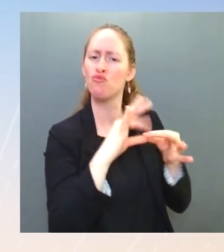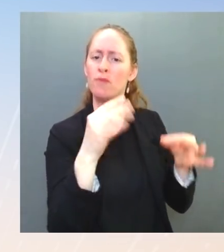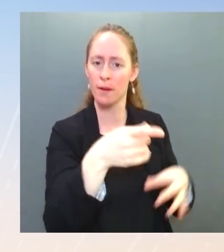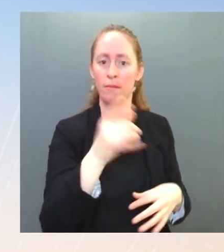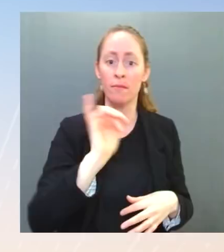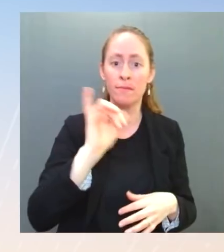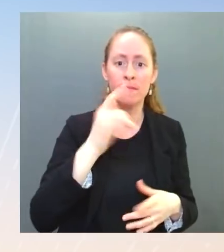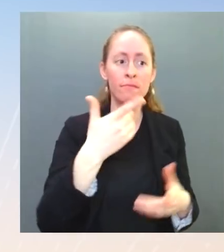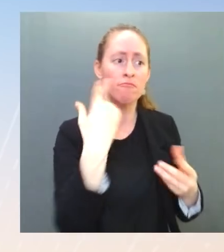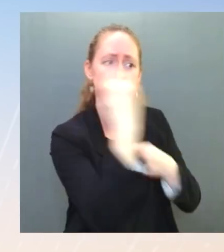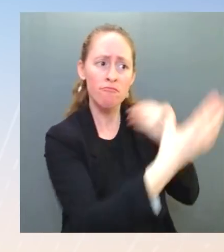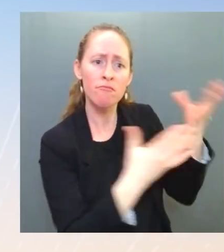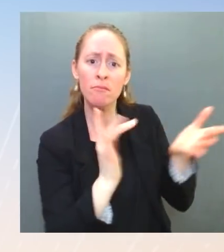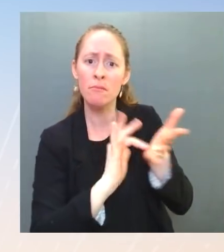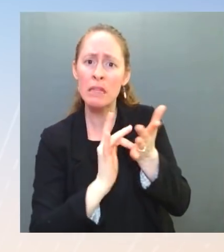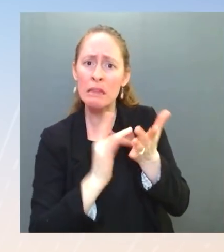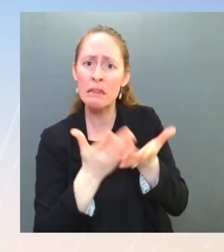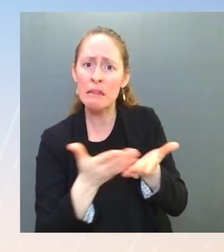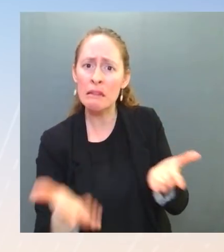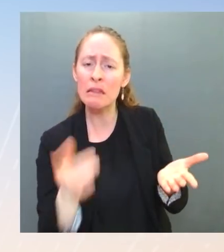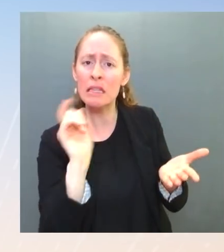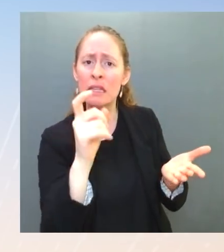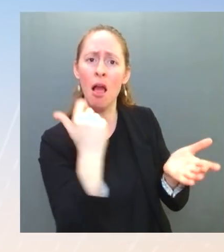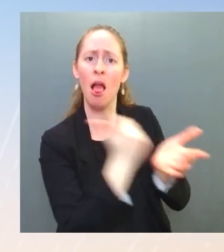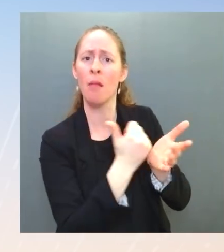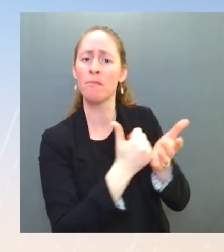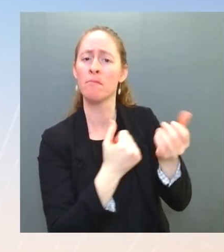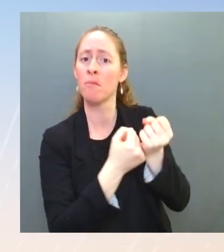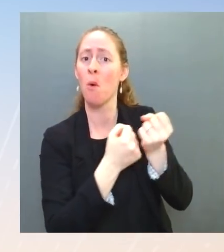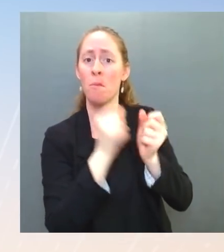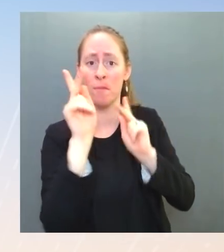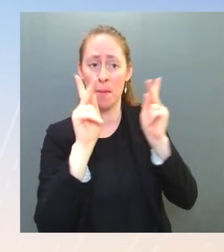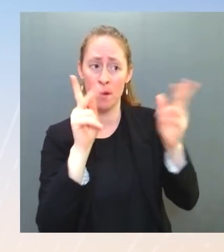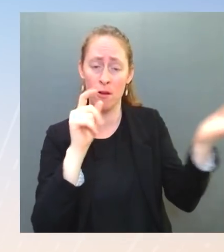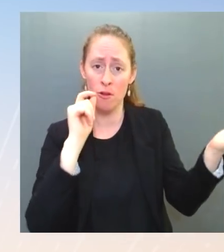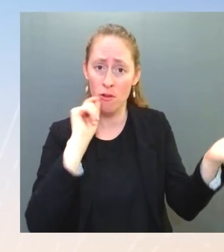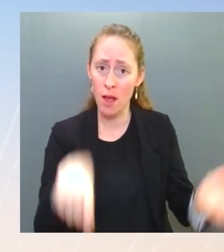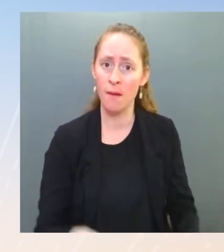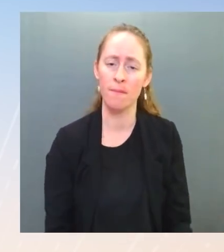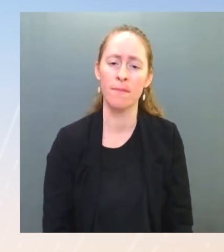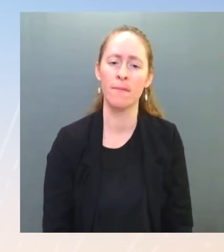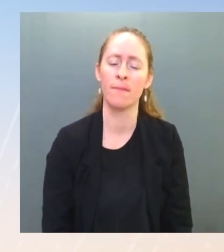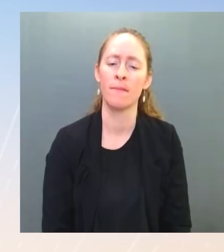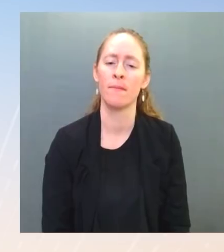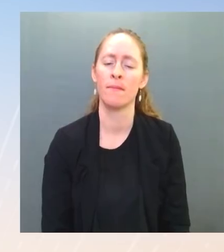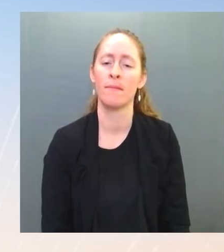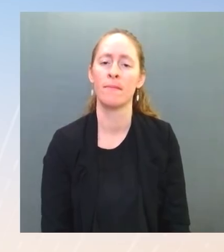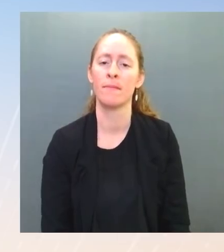In the conflict, they also used its resources to evacuate almost 154 nationals for 18 different countries.